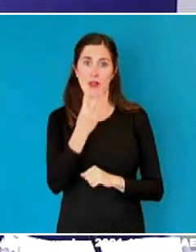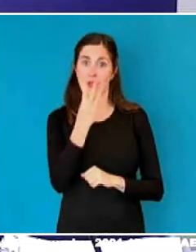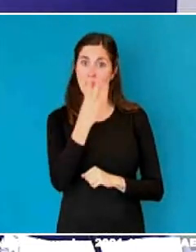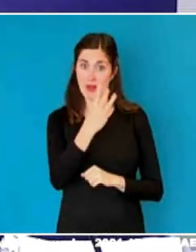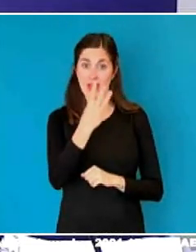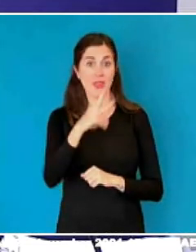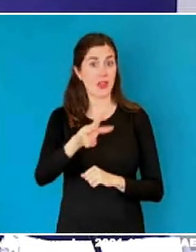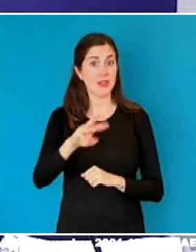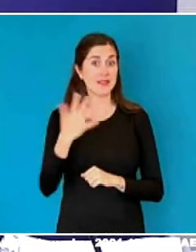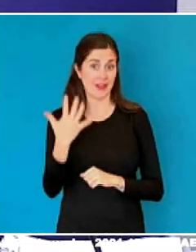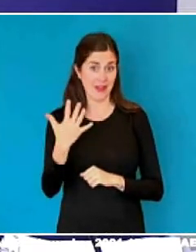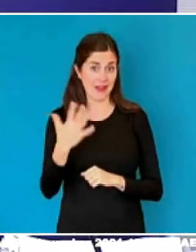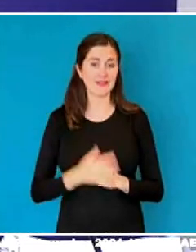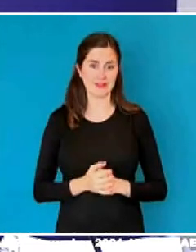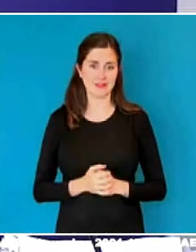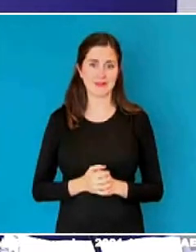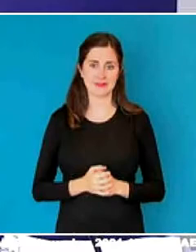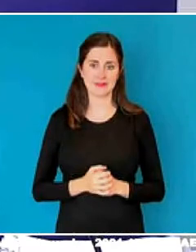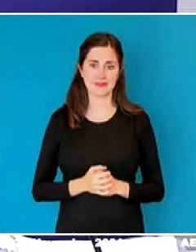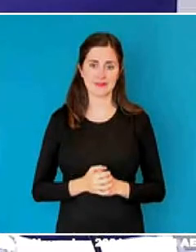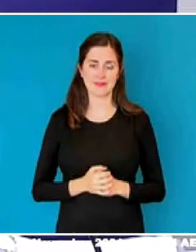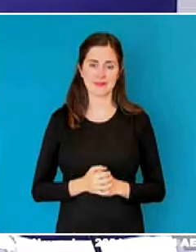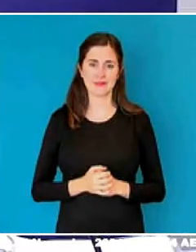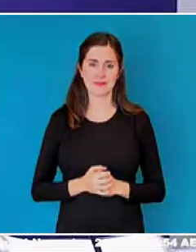The Royal Commission is adjourned.